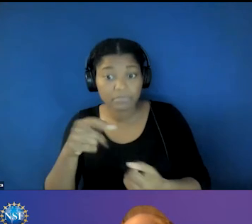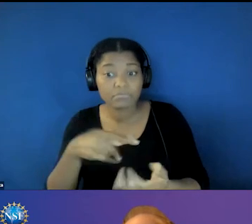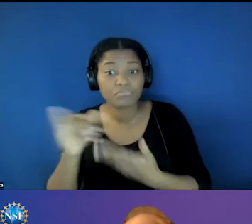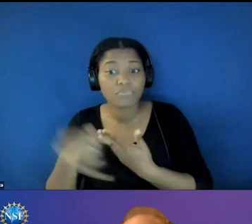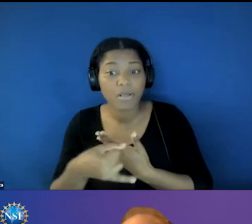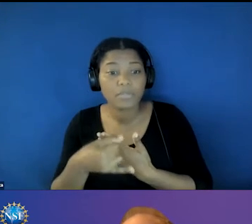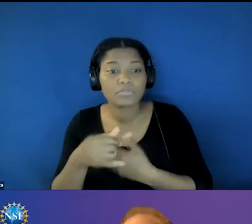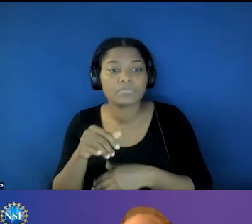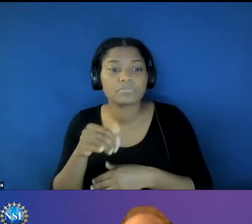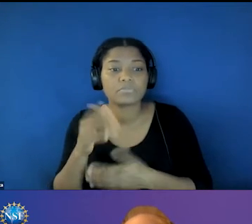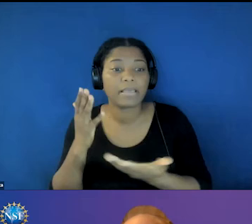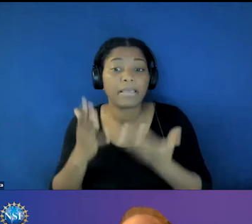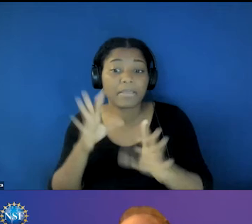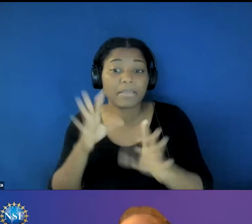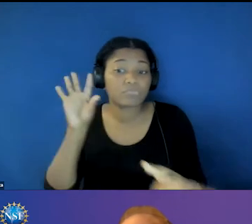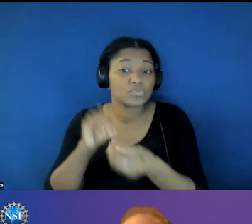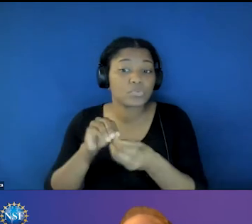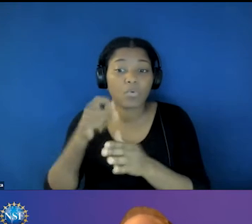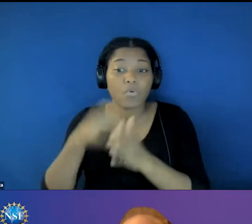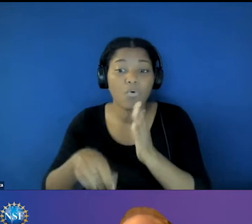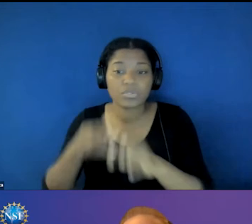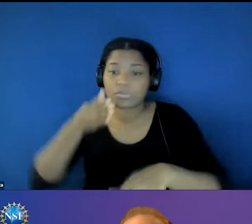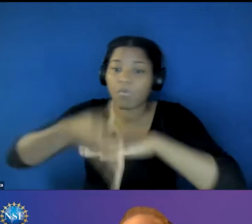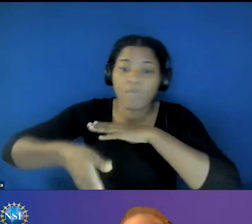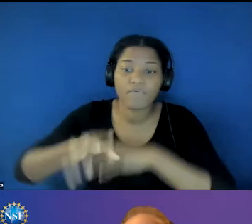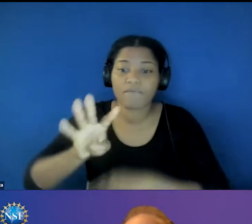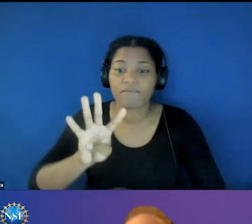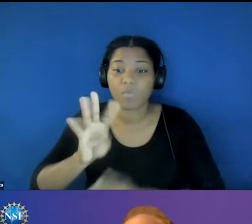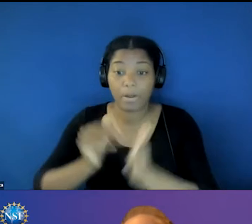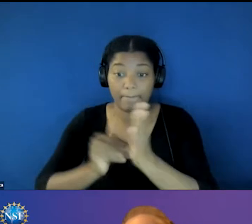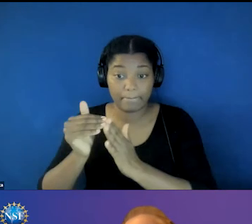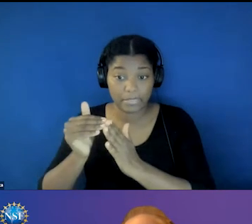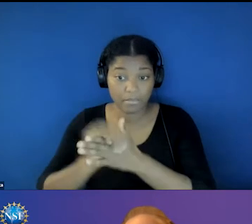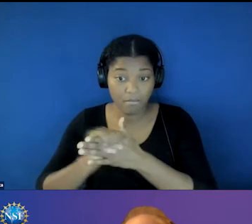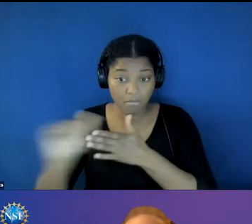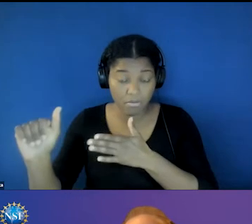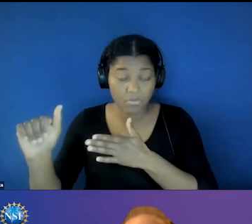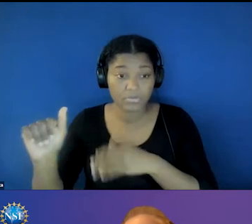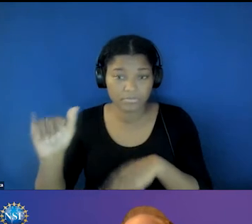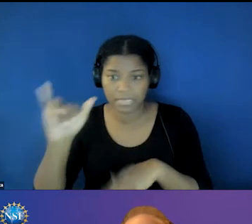have a total project cost of greater than $4 million dollars, that is the upper limit of MRI,